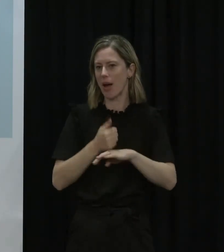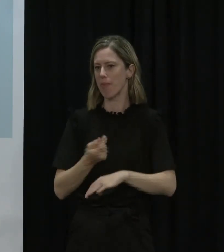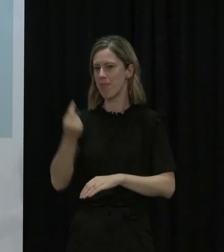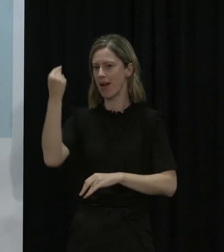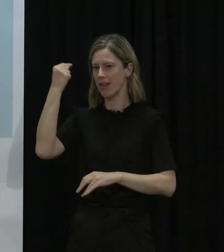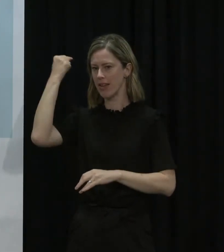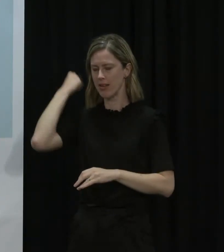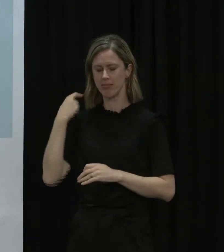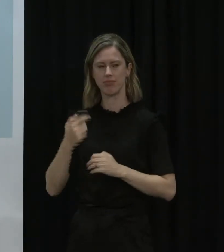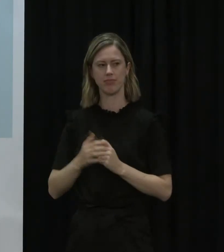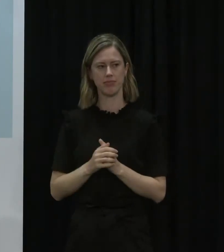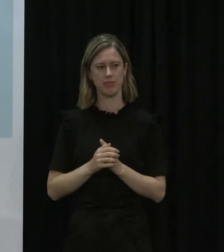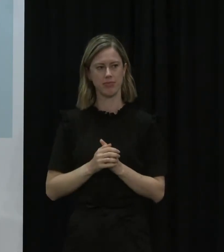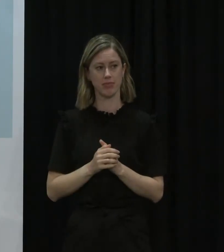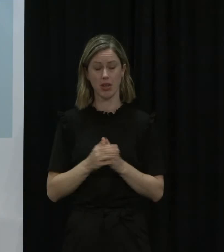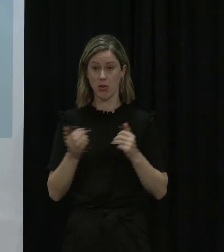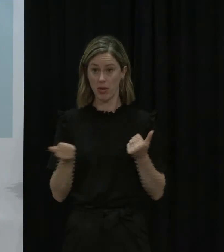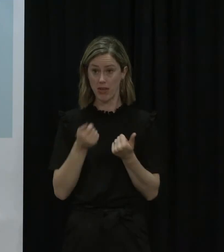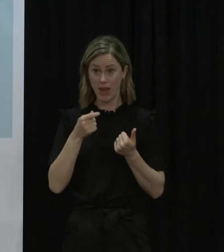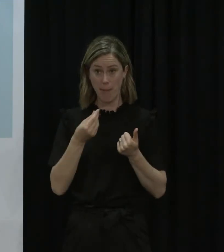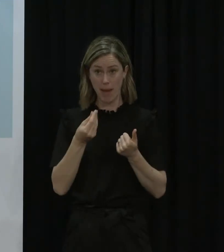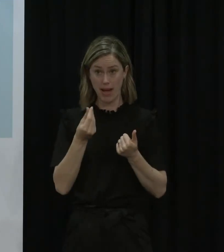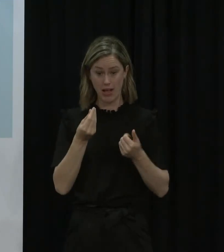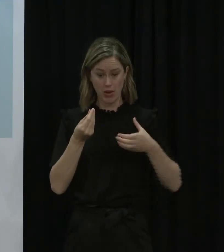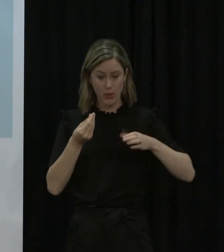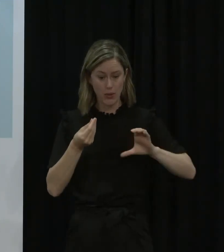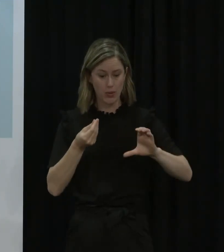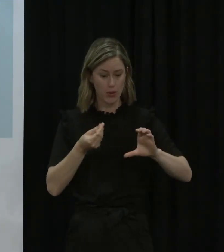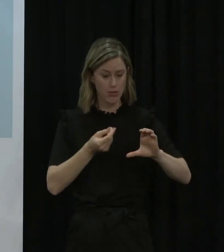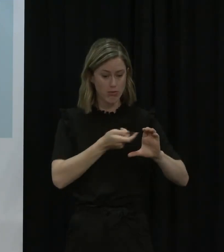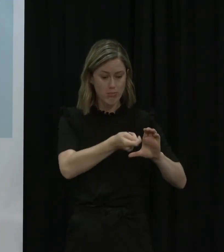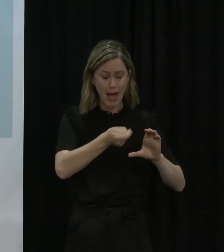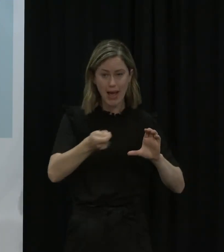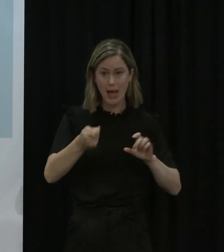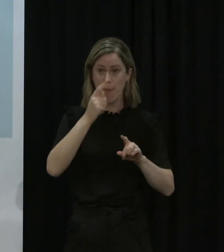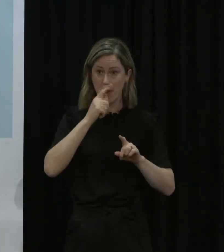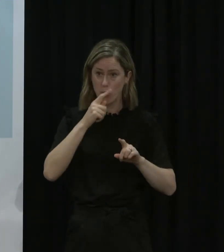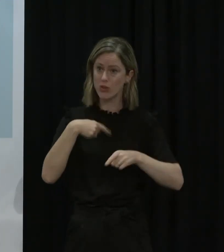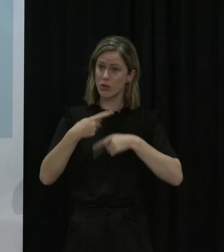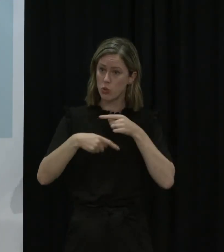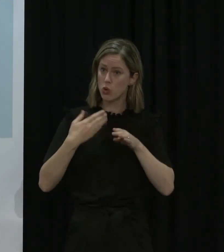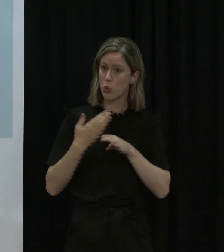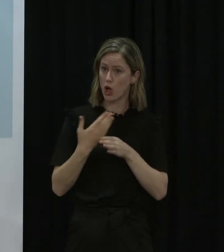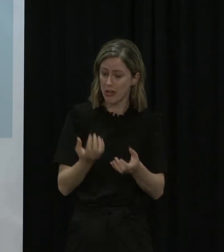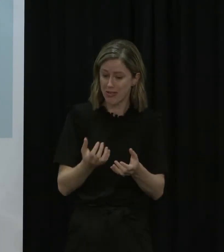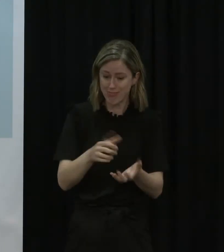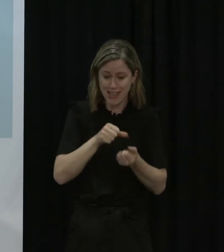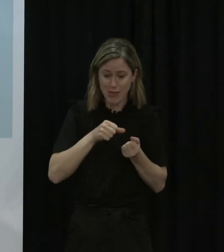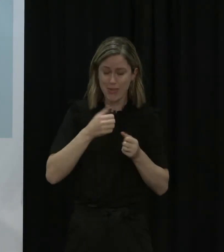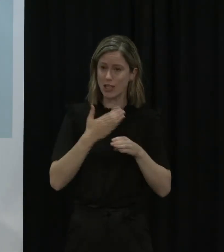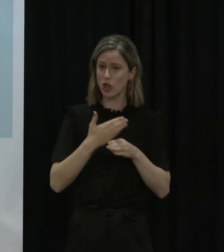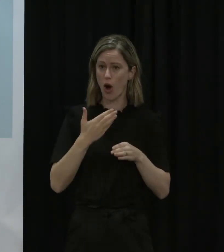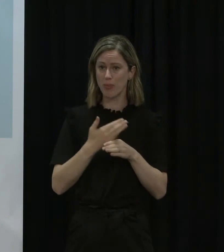overpayment. It is simply a case of the way the scheme was set up. I would also say that a